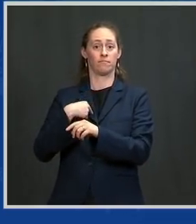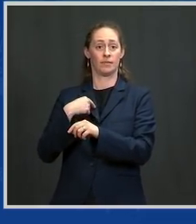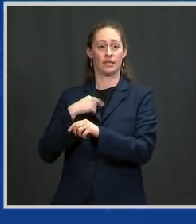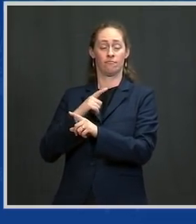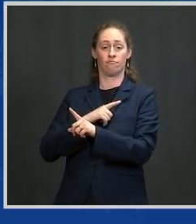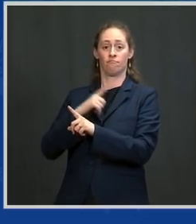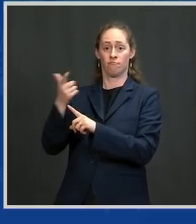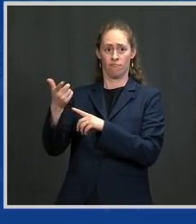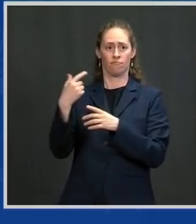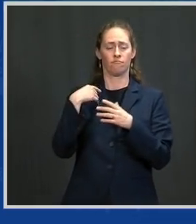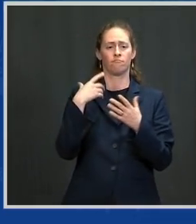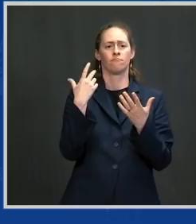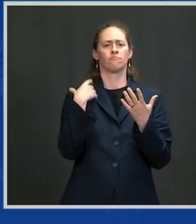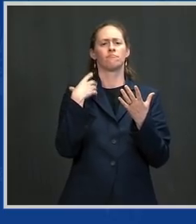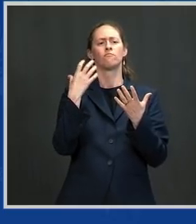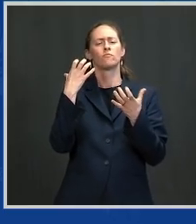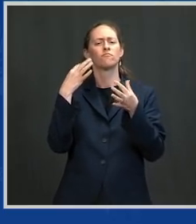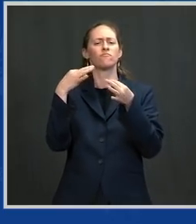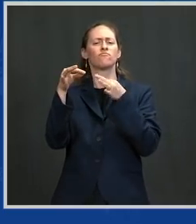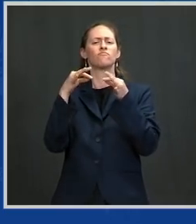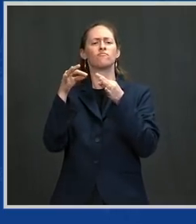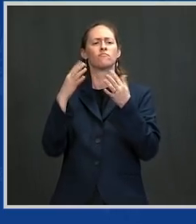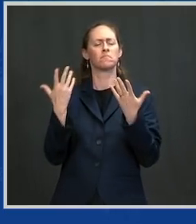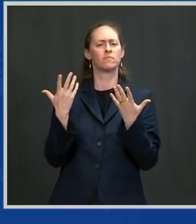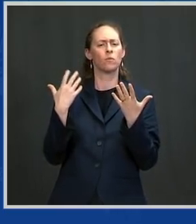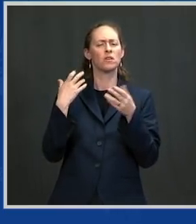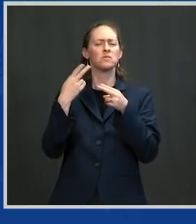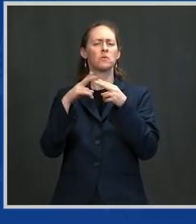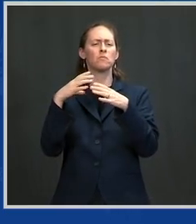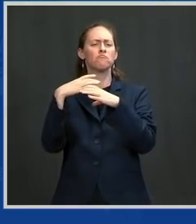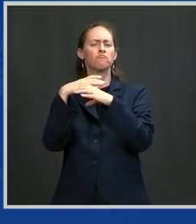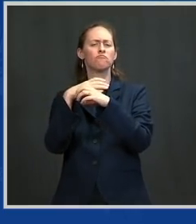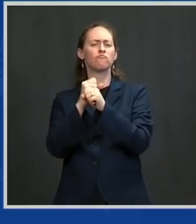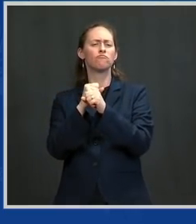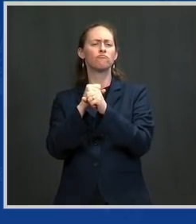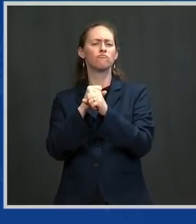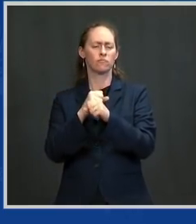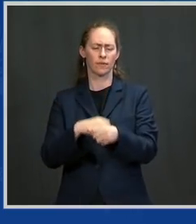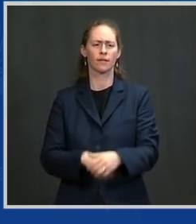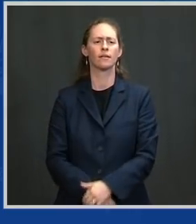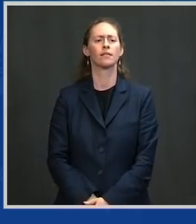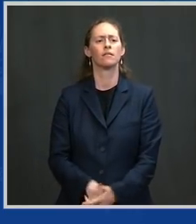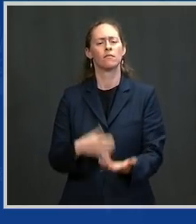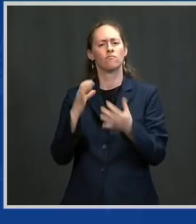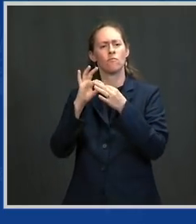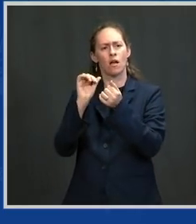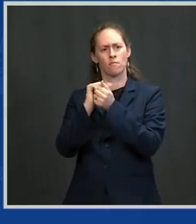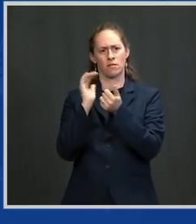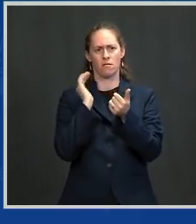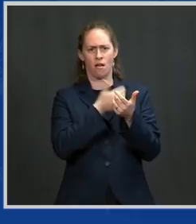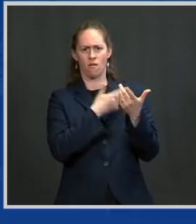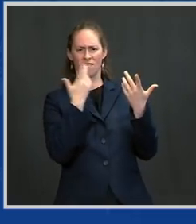I want to say a short word about our ongoing fight against COVID-19 at home.